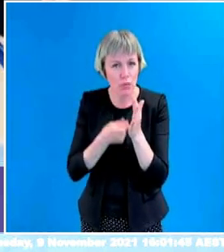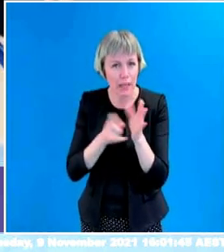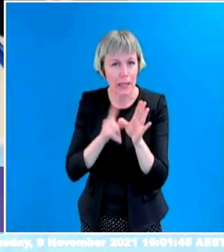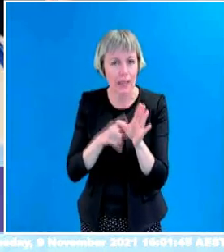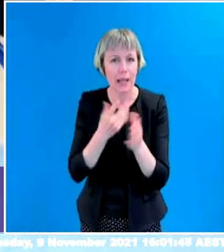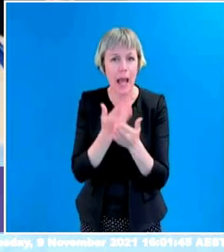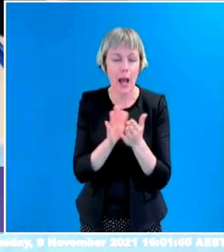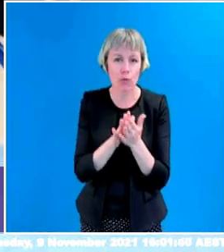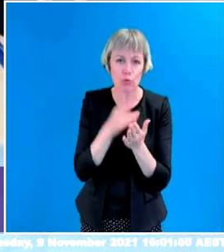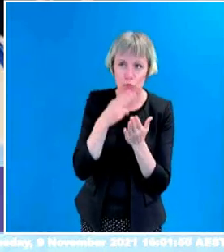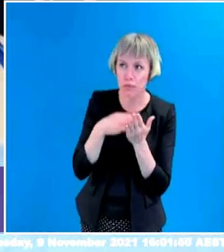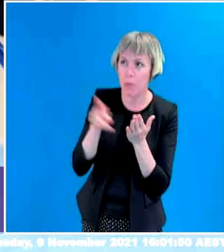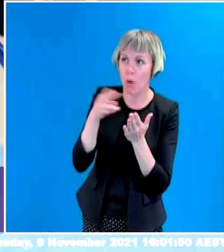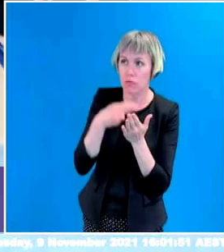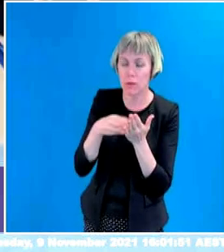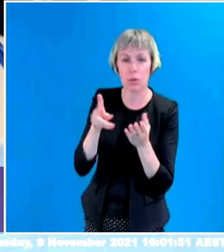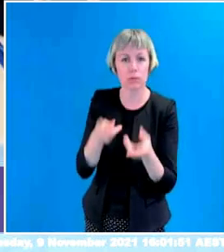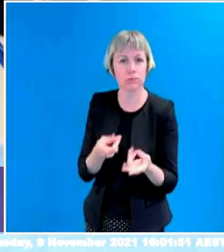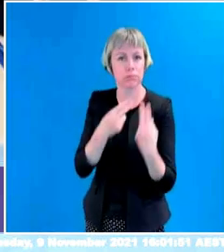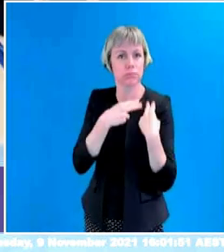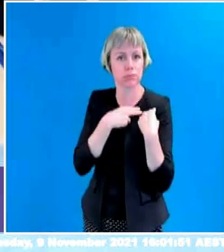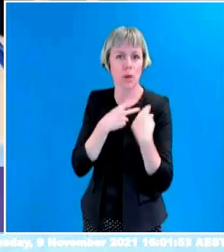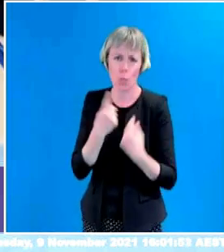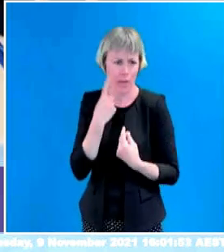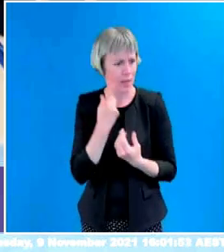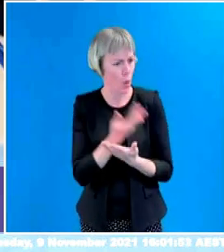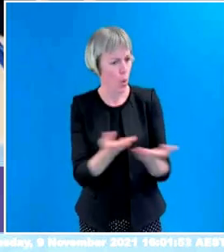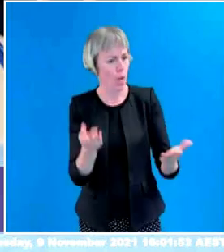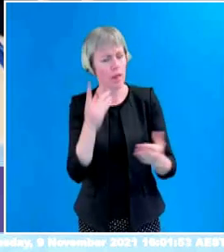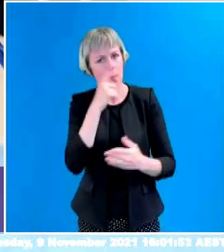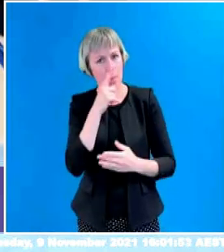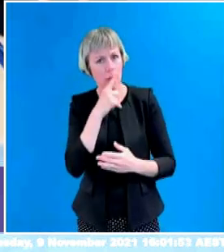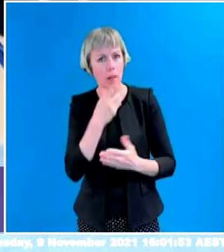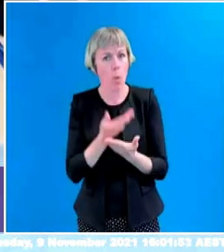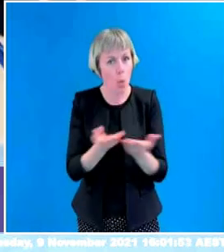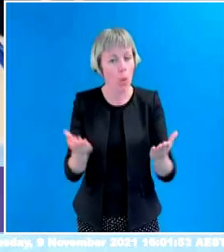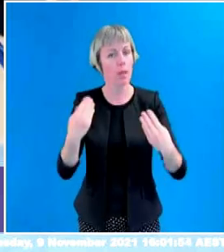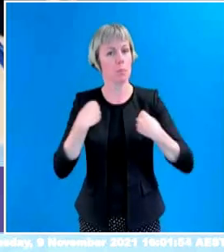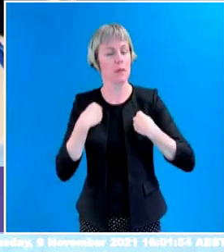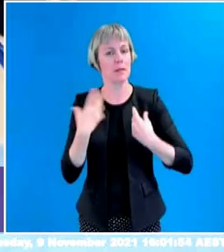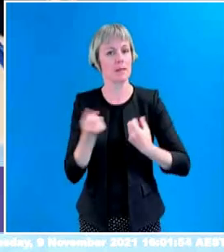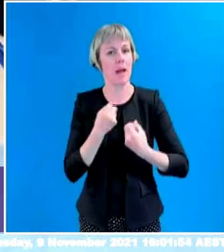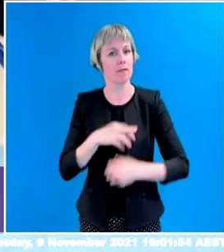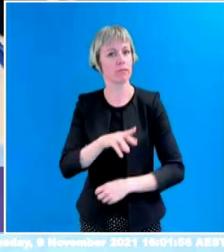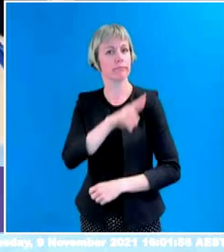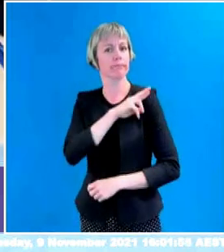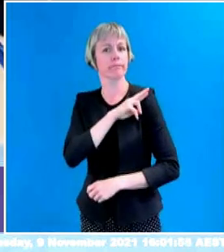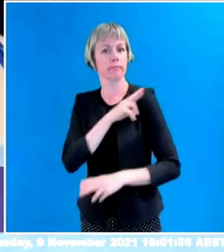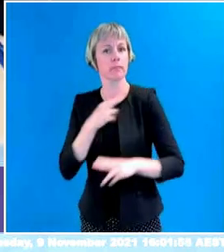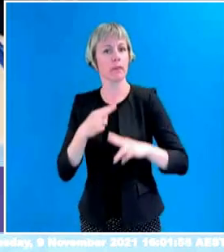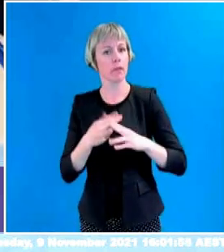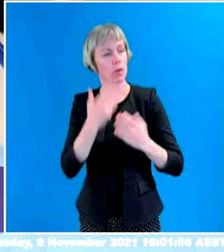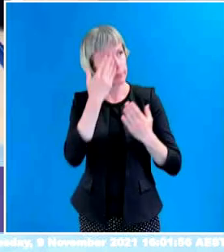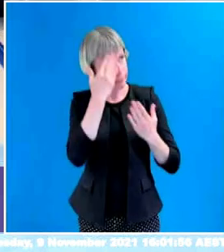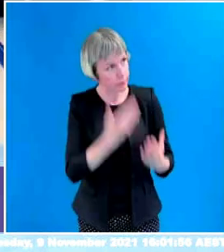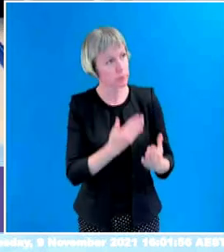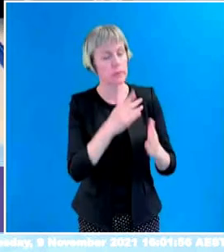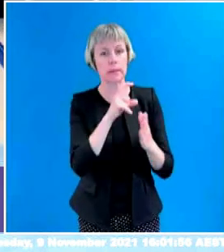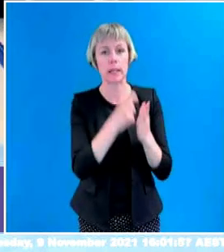So, of course we think everyone has a role to play in giving effect to the Convention, but that's a very general proposition.